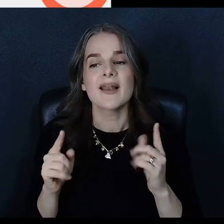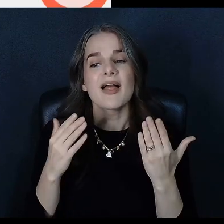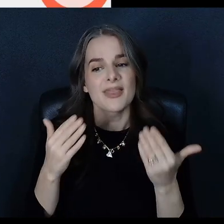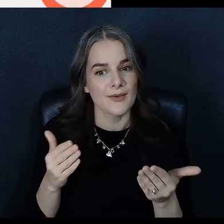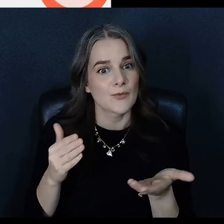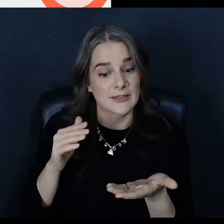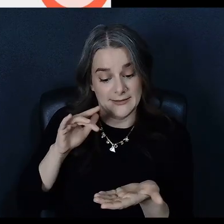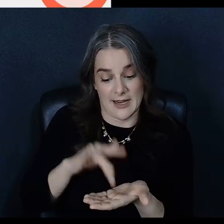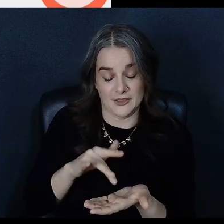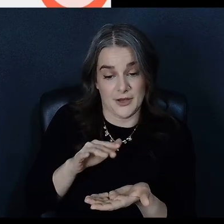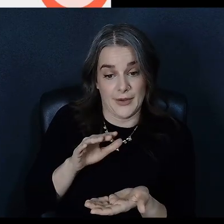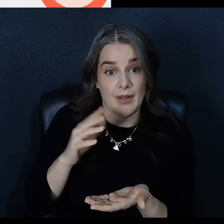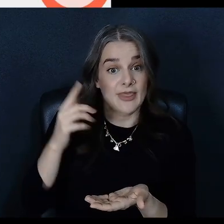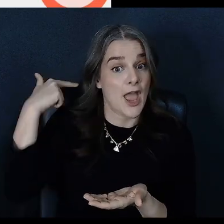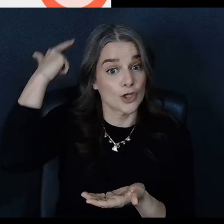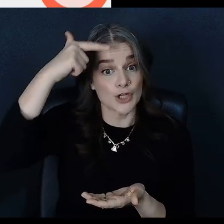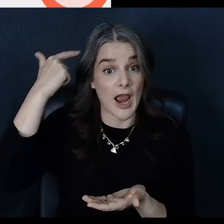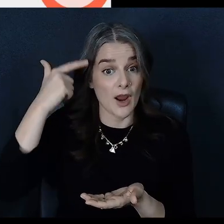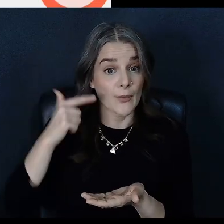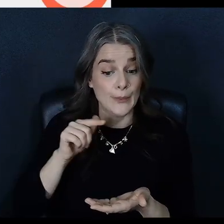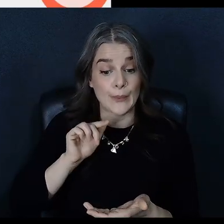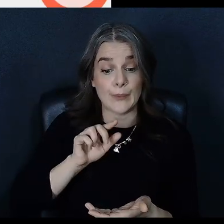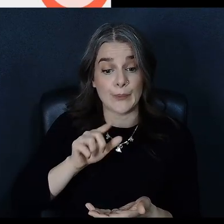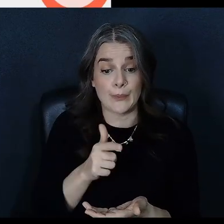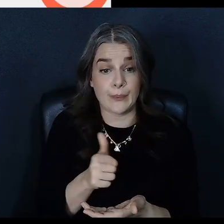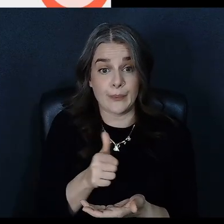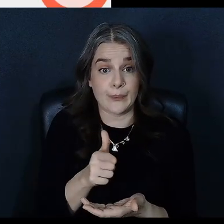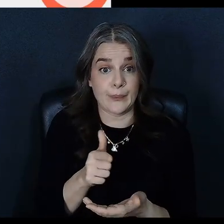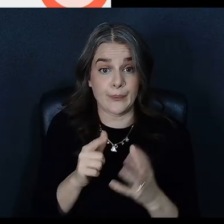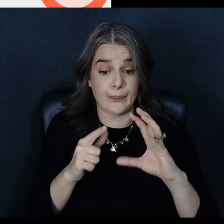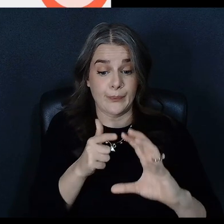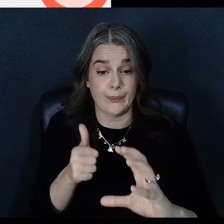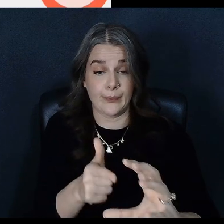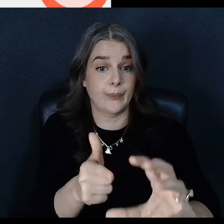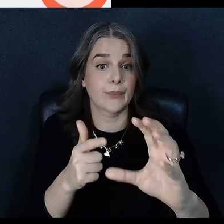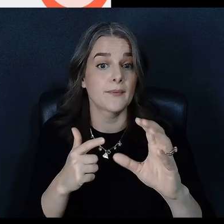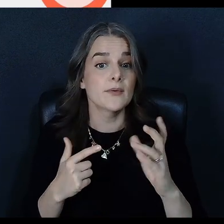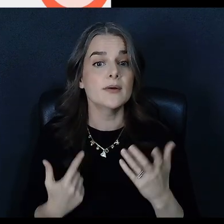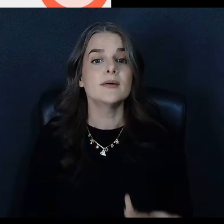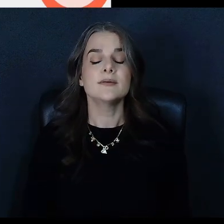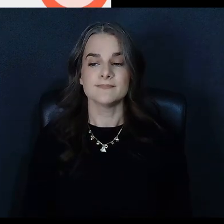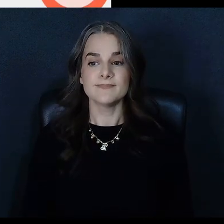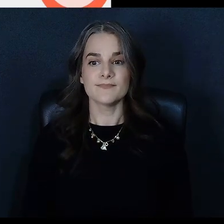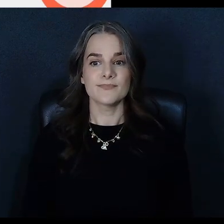So as we think about switch considerations, lots of choices. Another great example of borrowing things from a lending center.